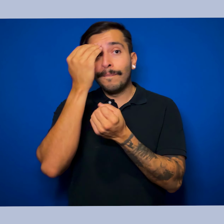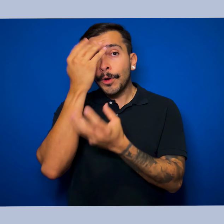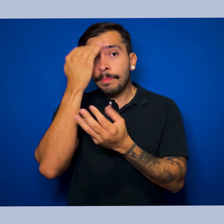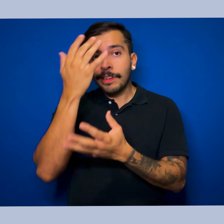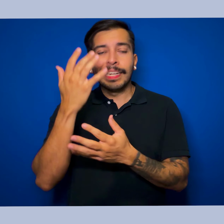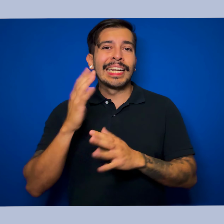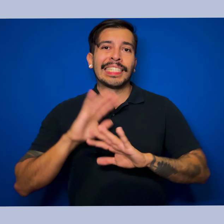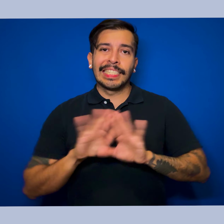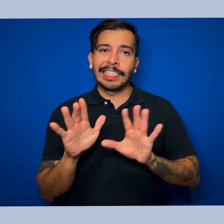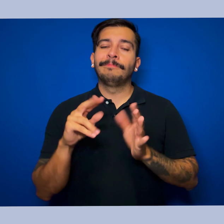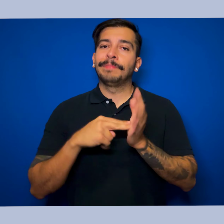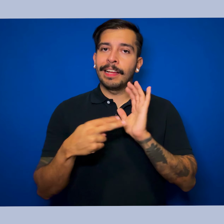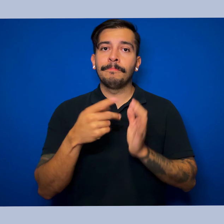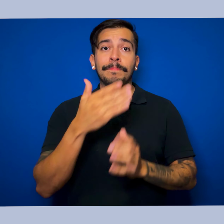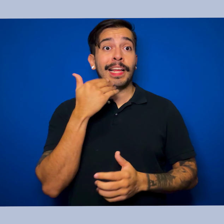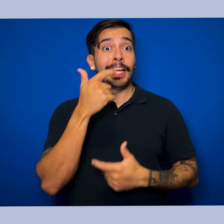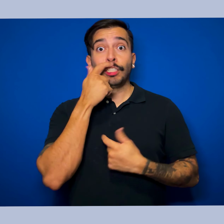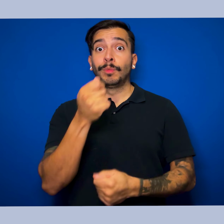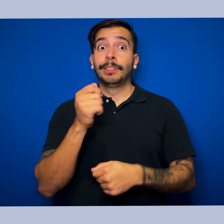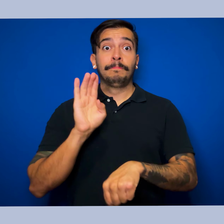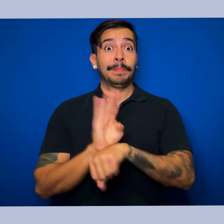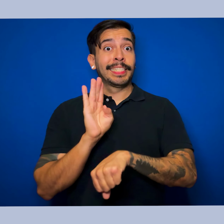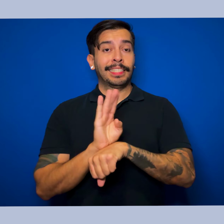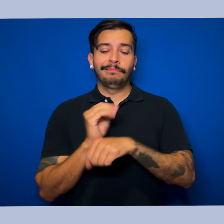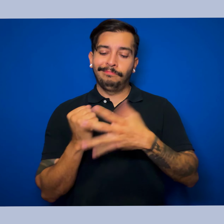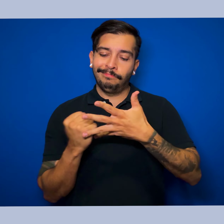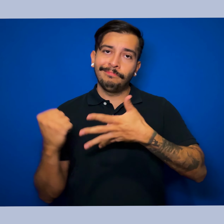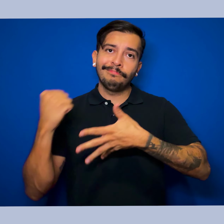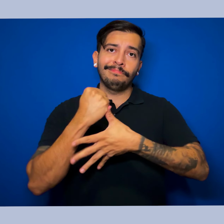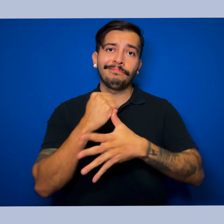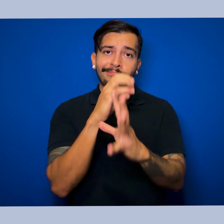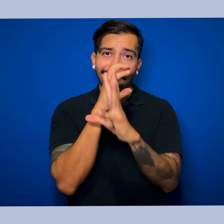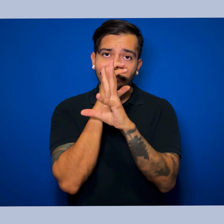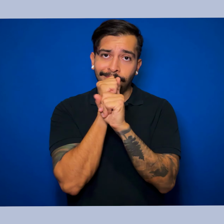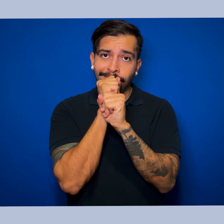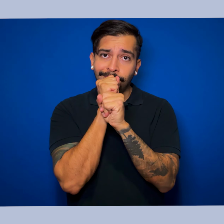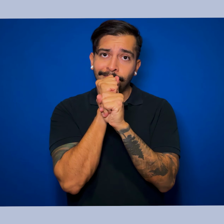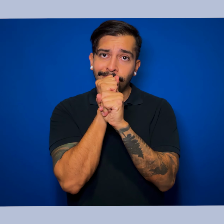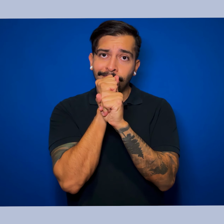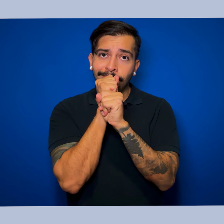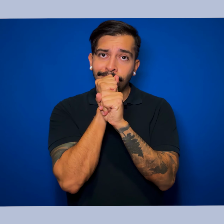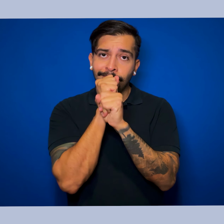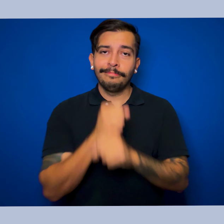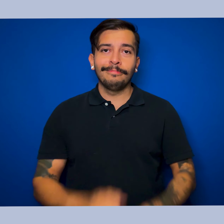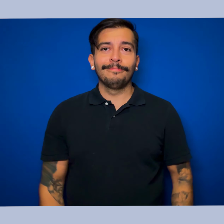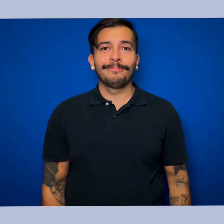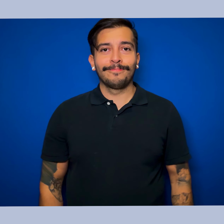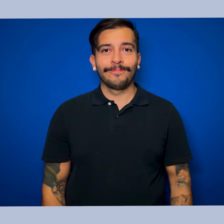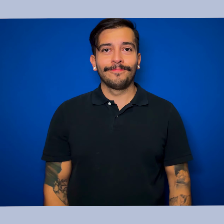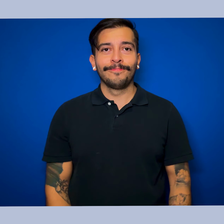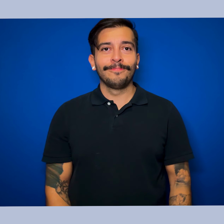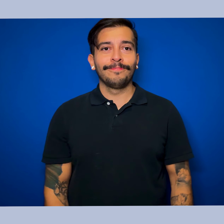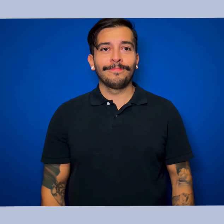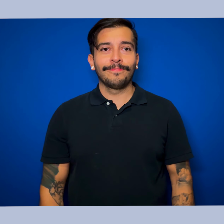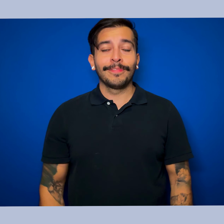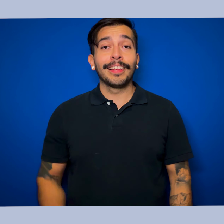So it's in your best interest as a business to always prioritize confidentiality.